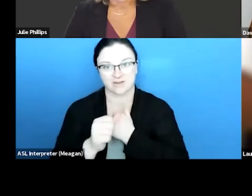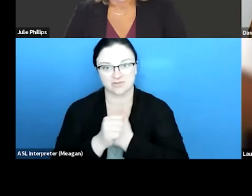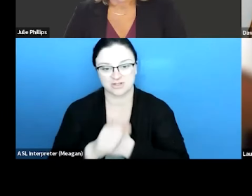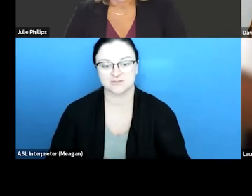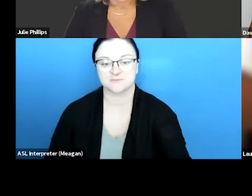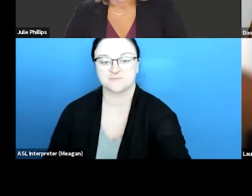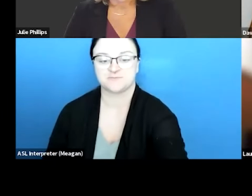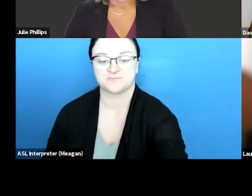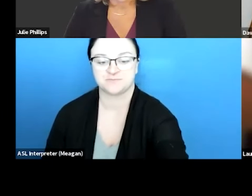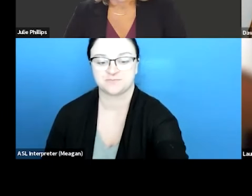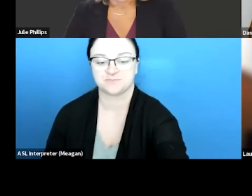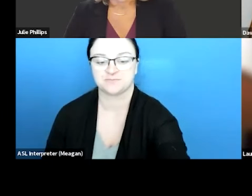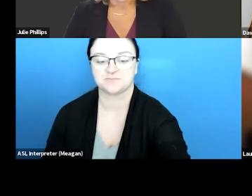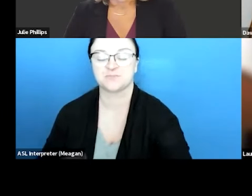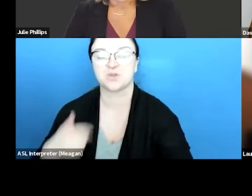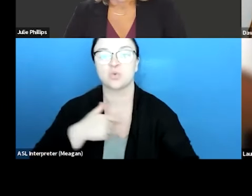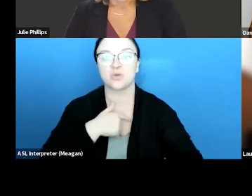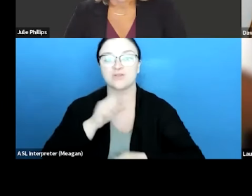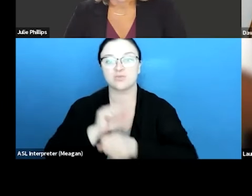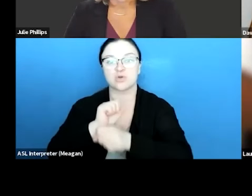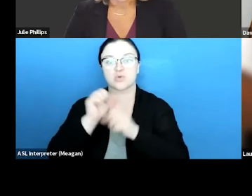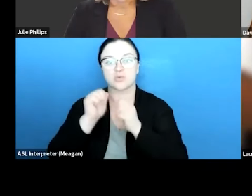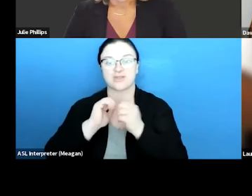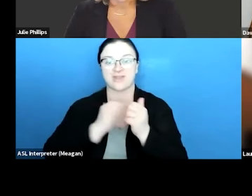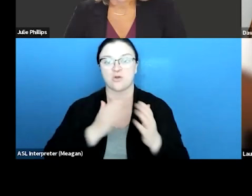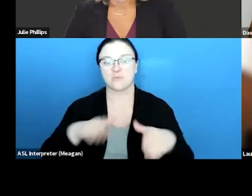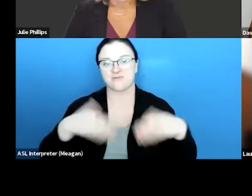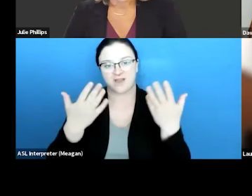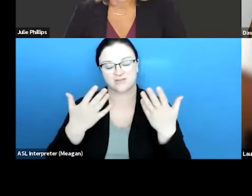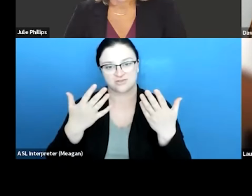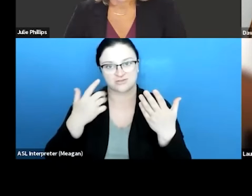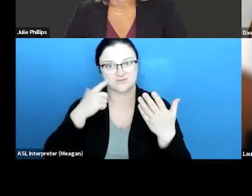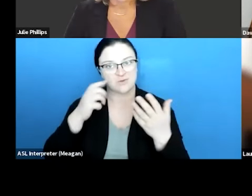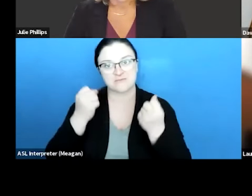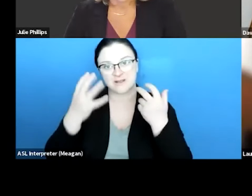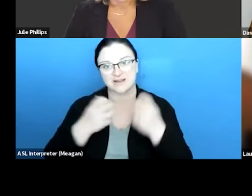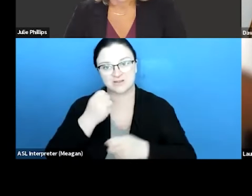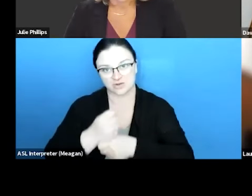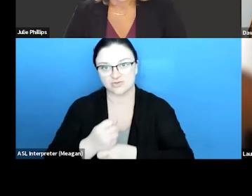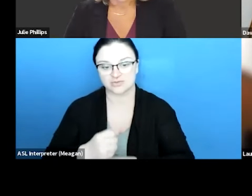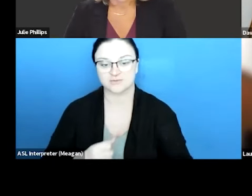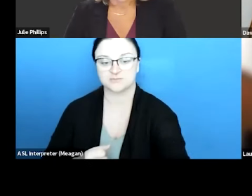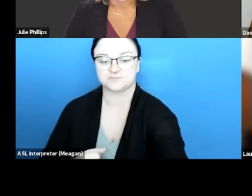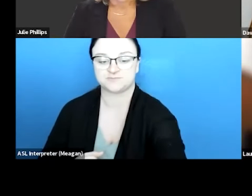We've worked with our providers over the years. We've had mobile crisis services for many years statewide,